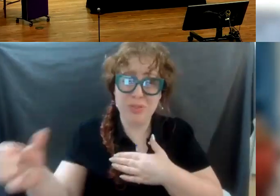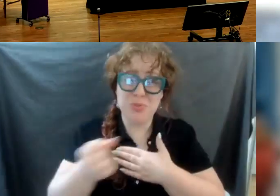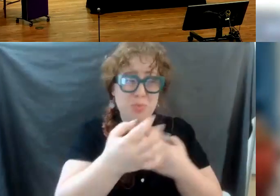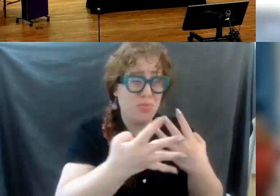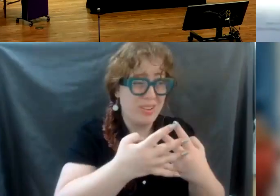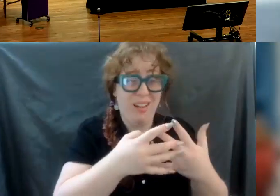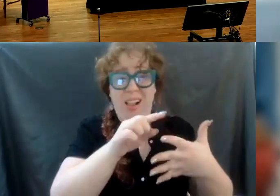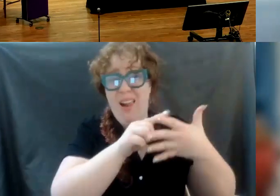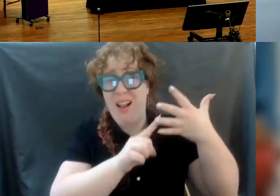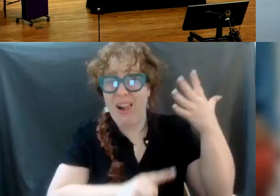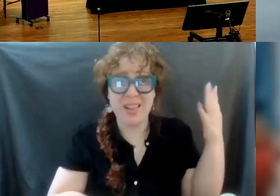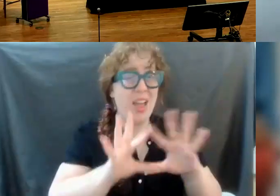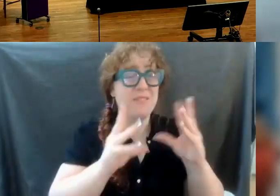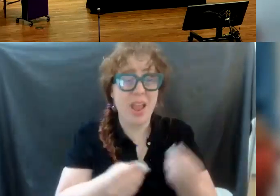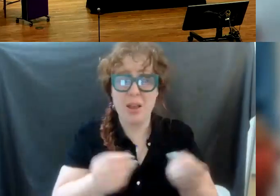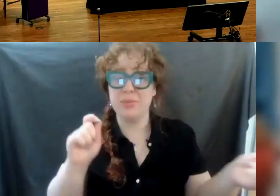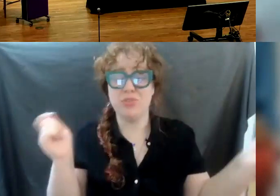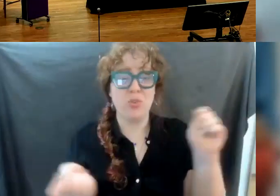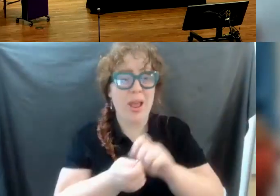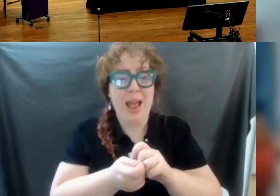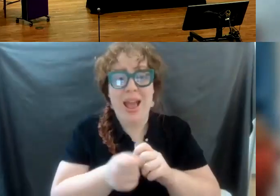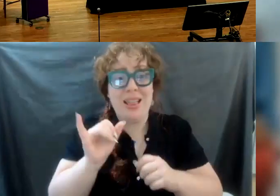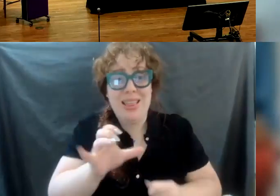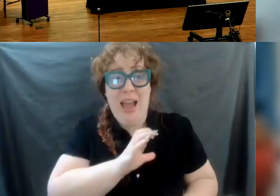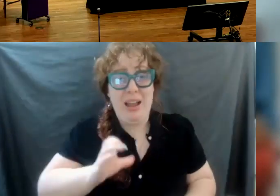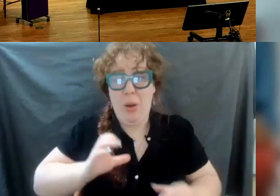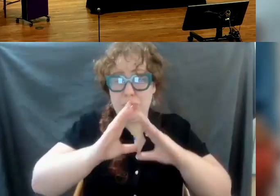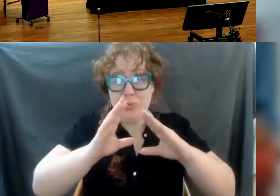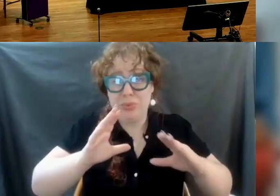You know, the carceral system is major to our re re